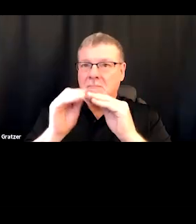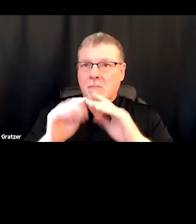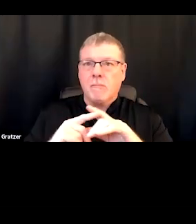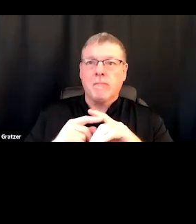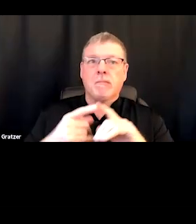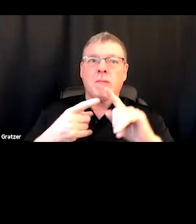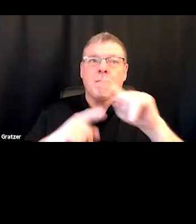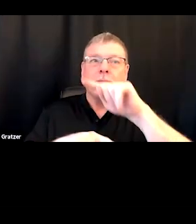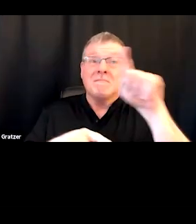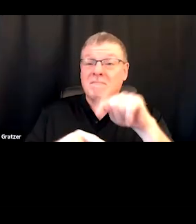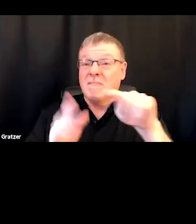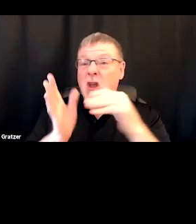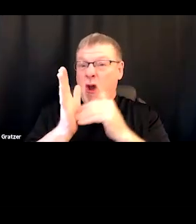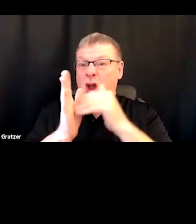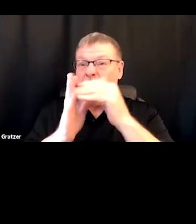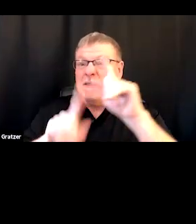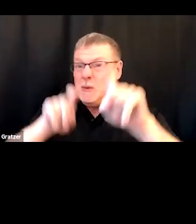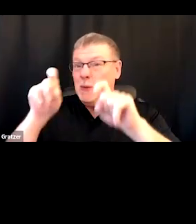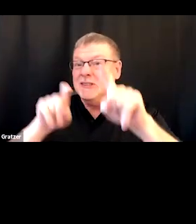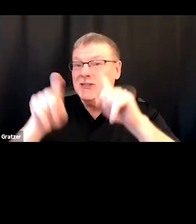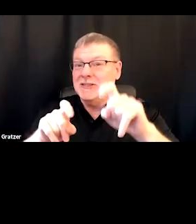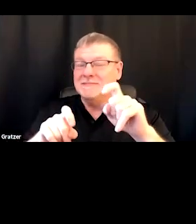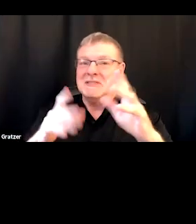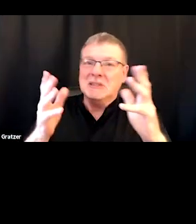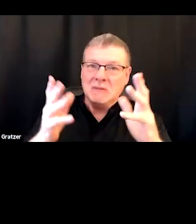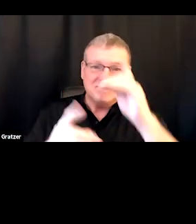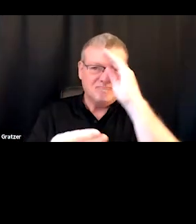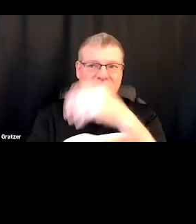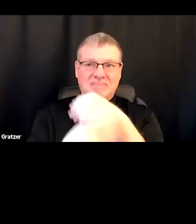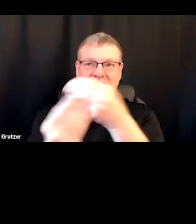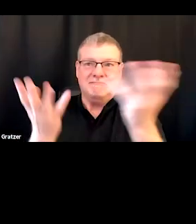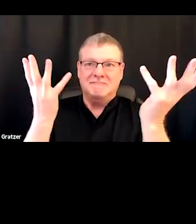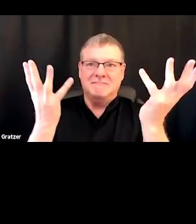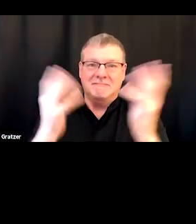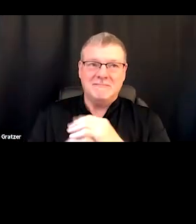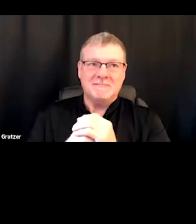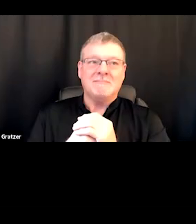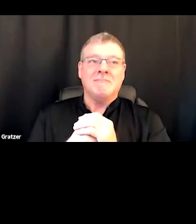These are questions that we most often get, so just gonna put it out there for everyone to kind of look at now.